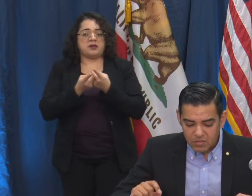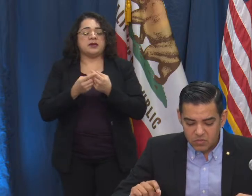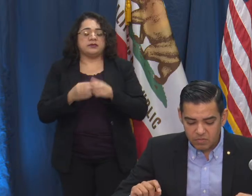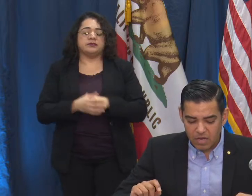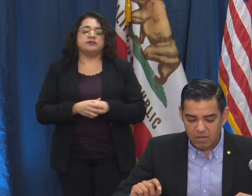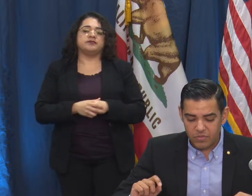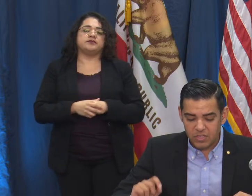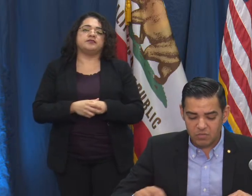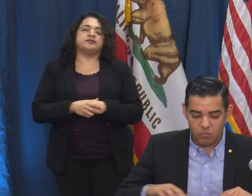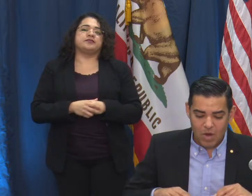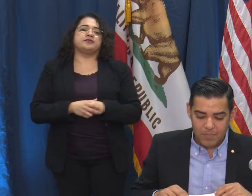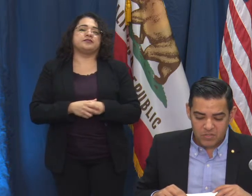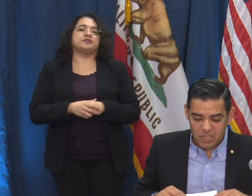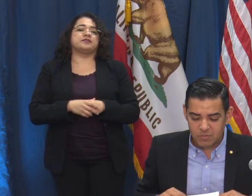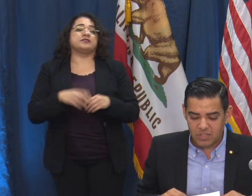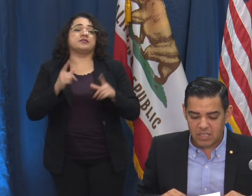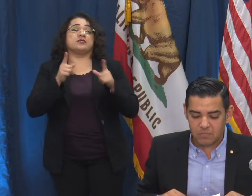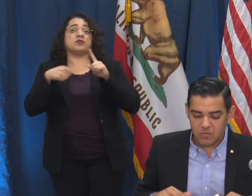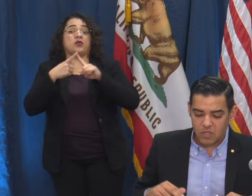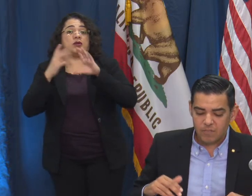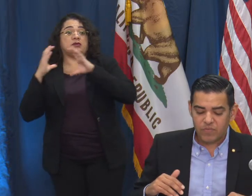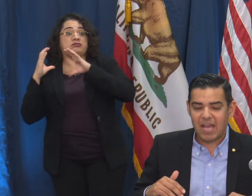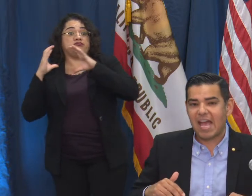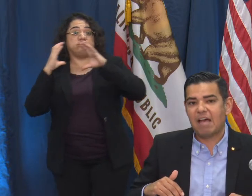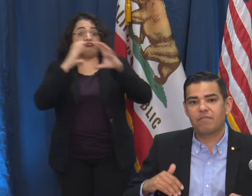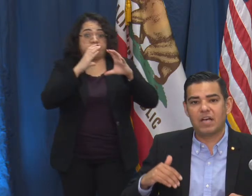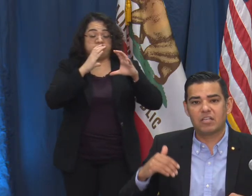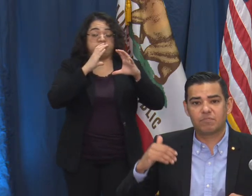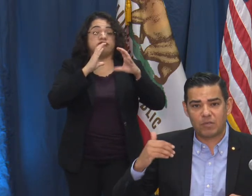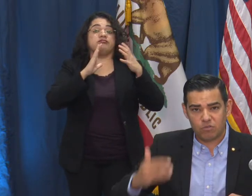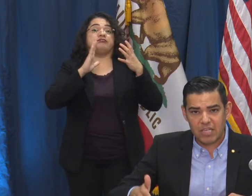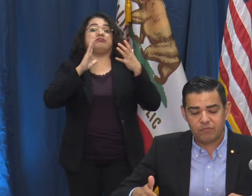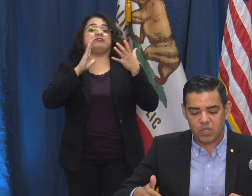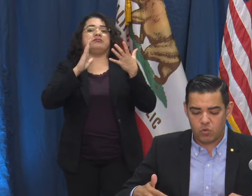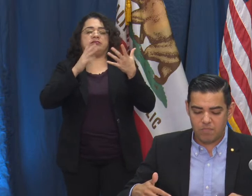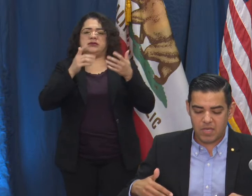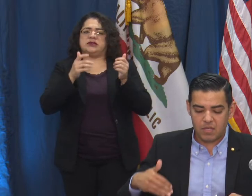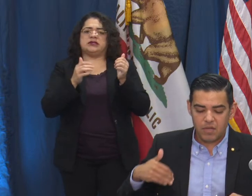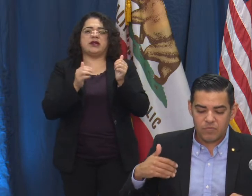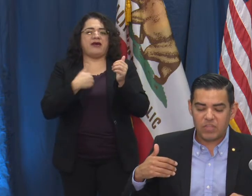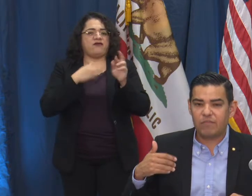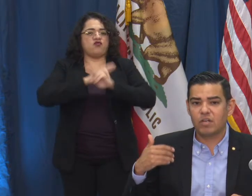rapid assessment teams have special safety equipment, they've